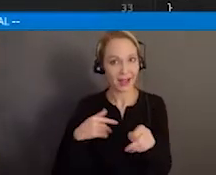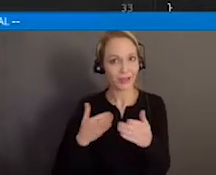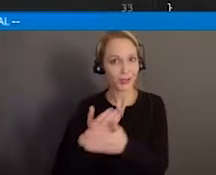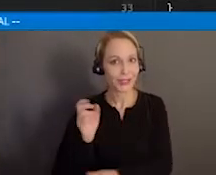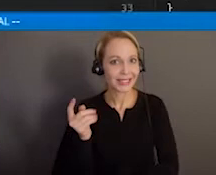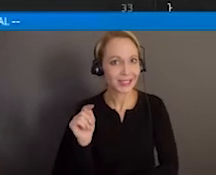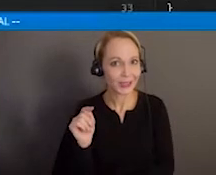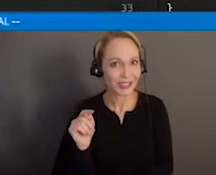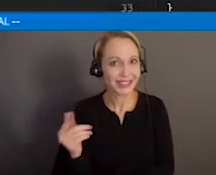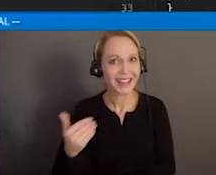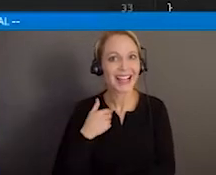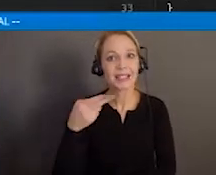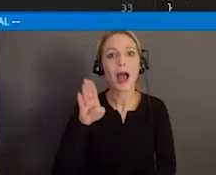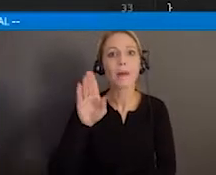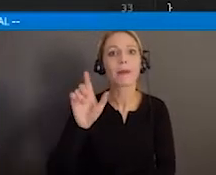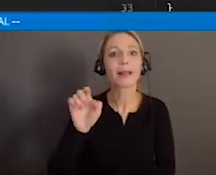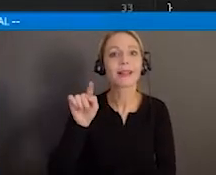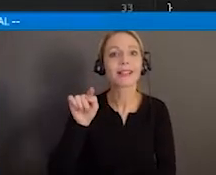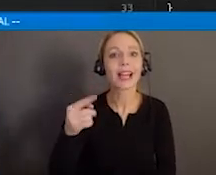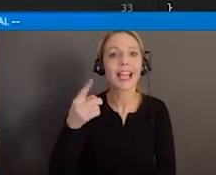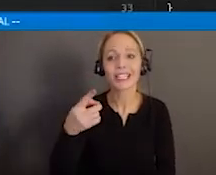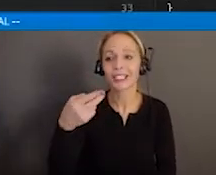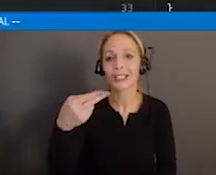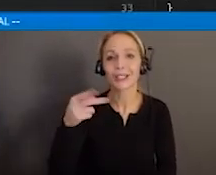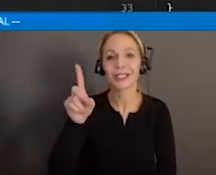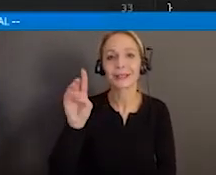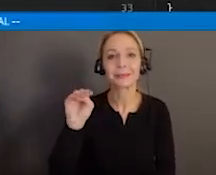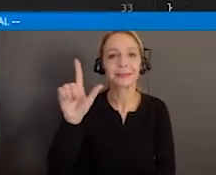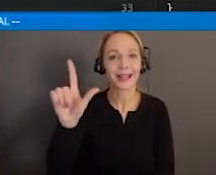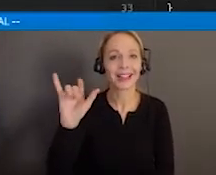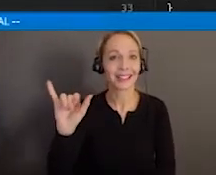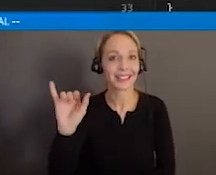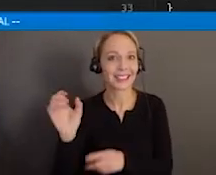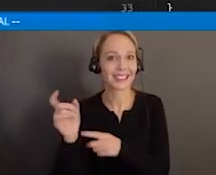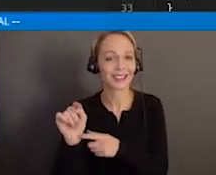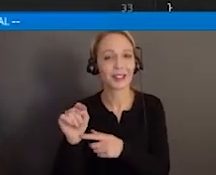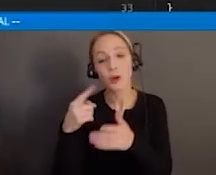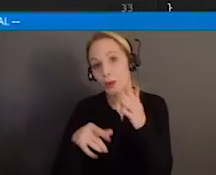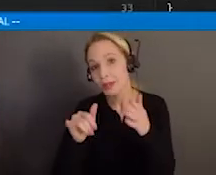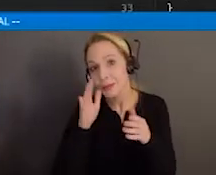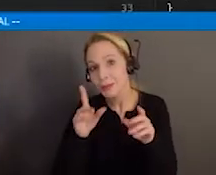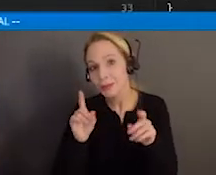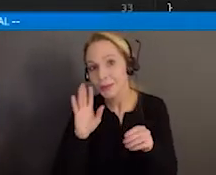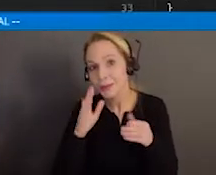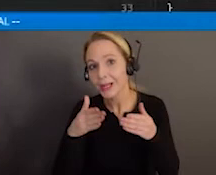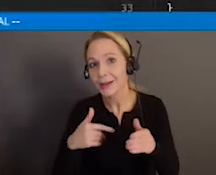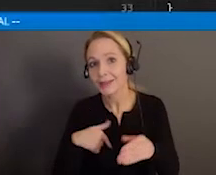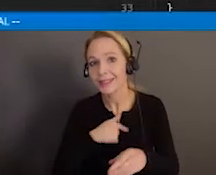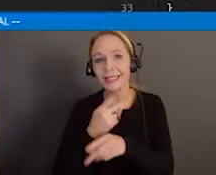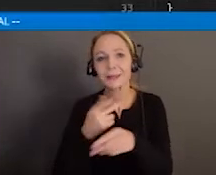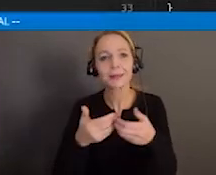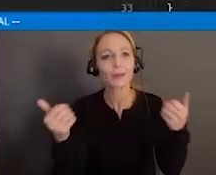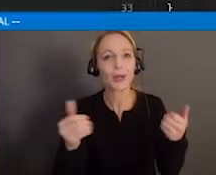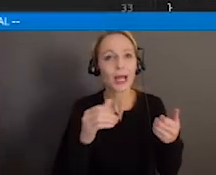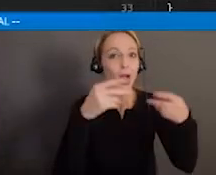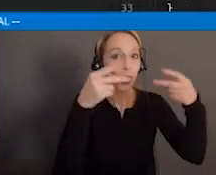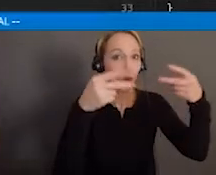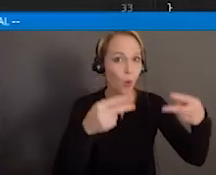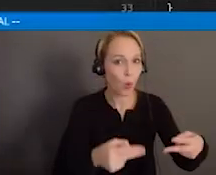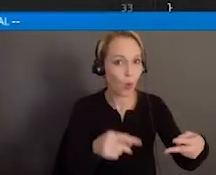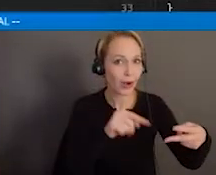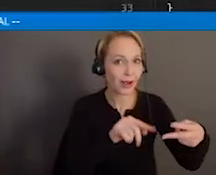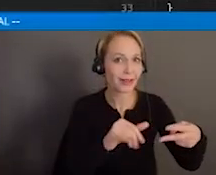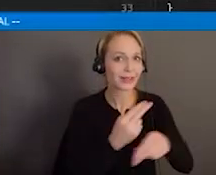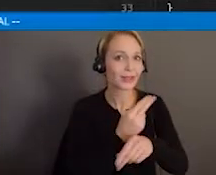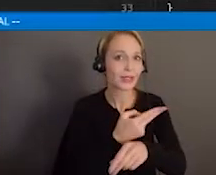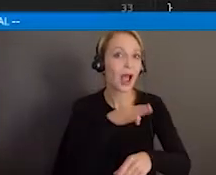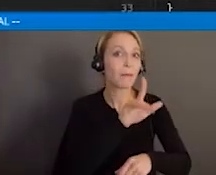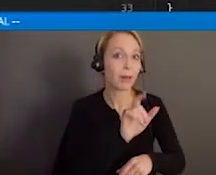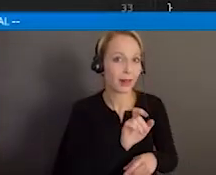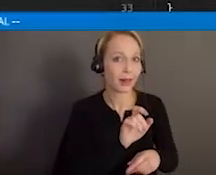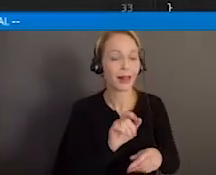IT HAS A HUBL.HTML.